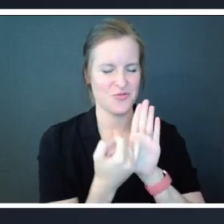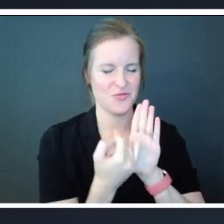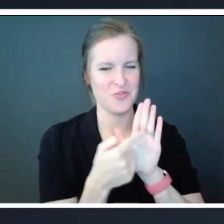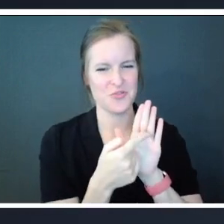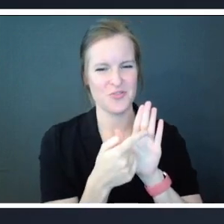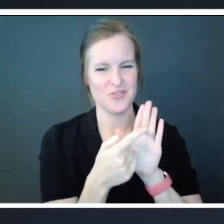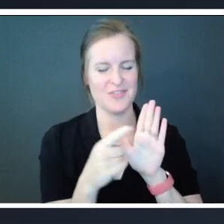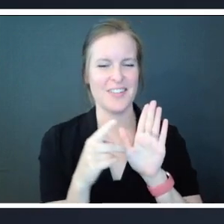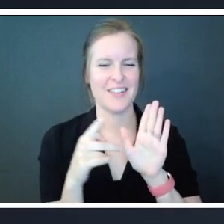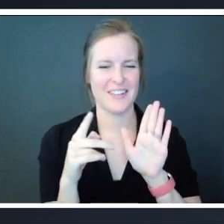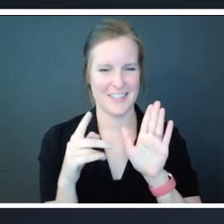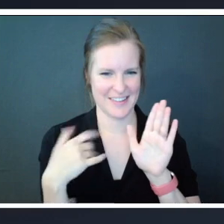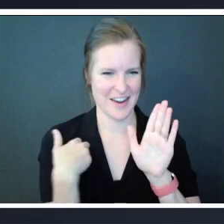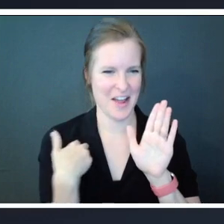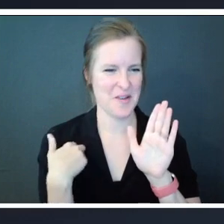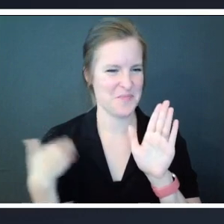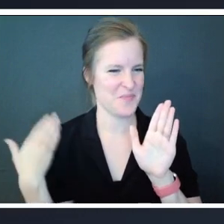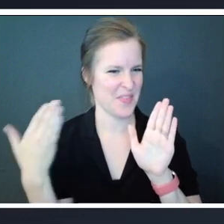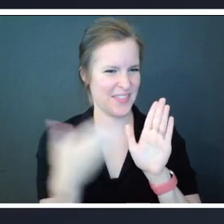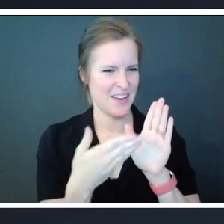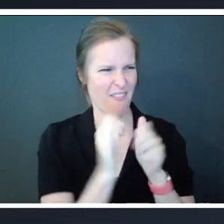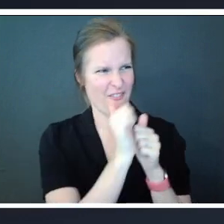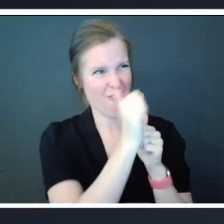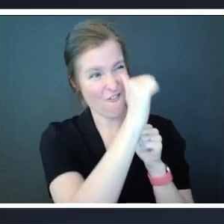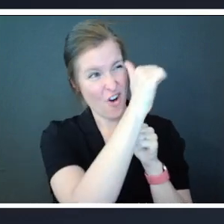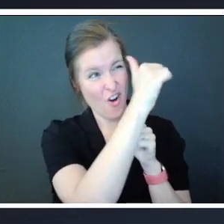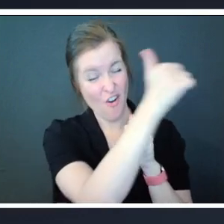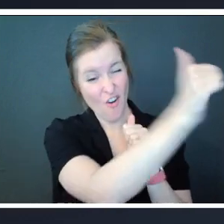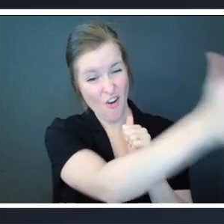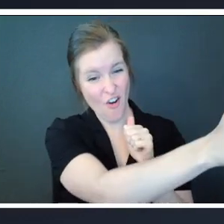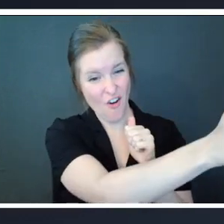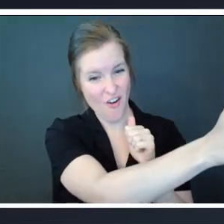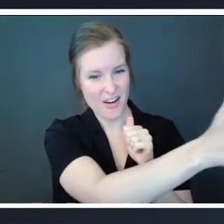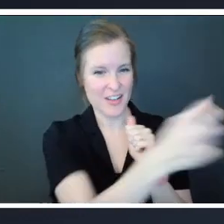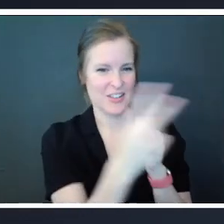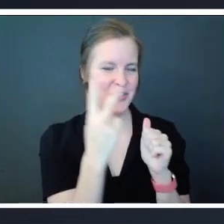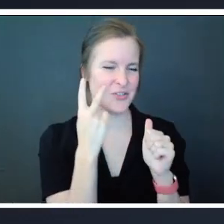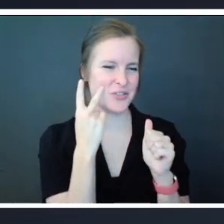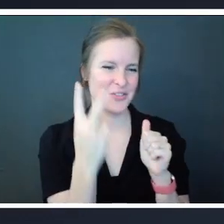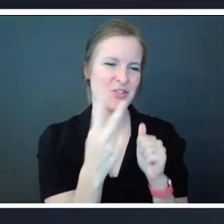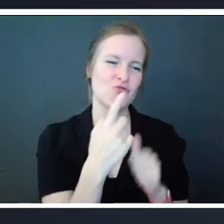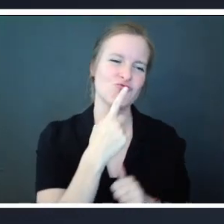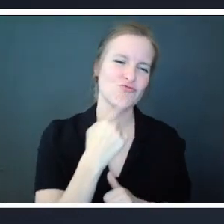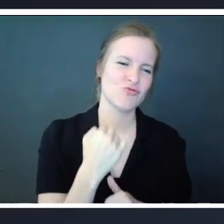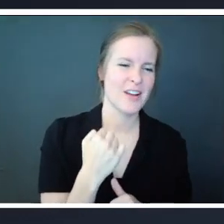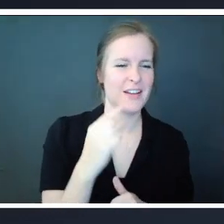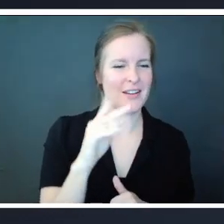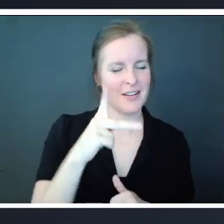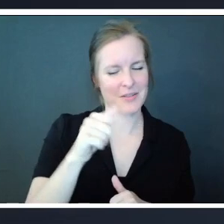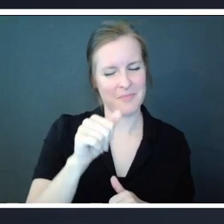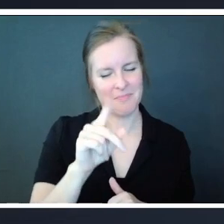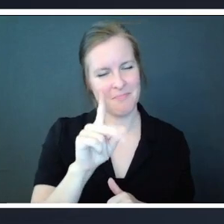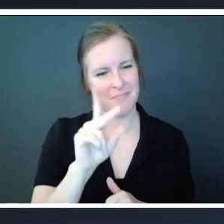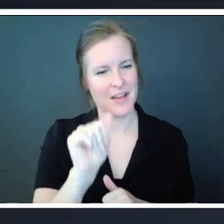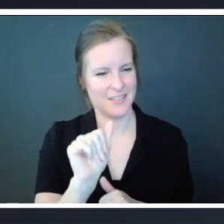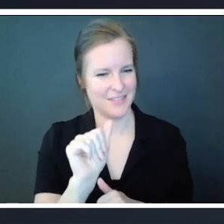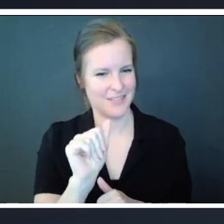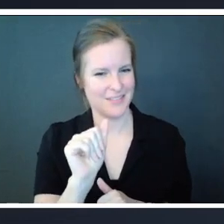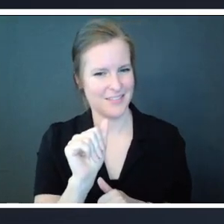it is. And you could see her beautiful red panda. And here is an example of the mad lib